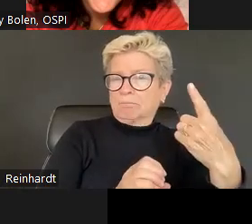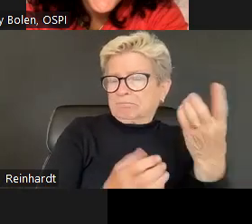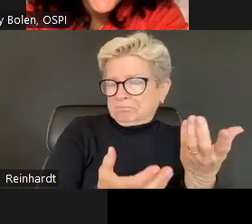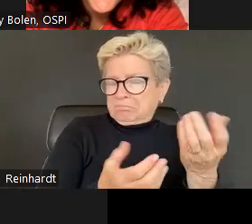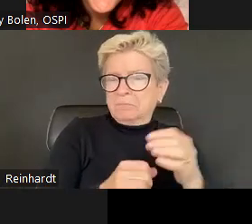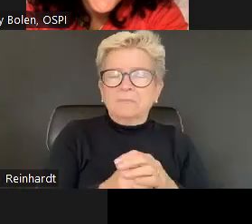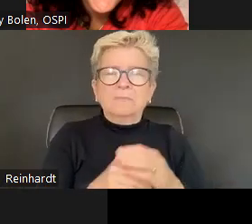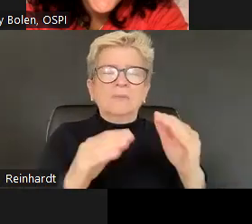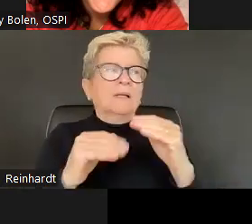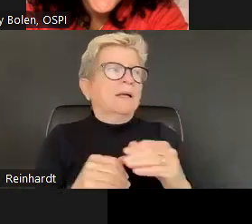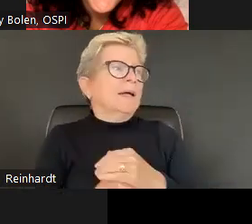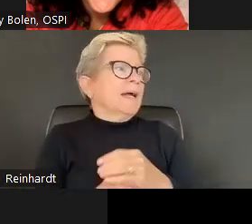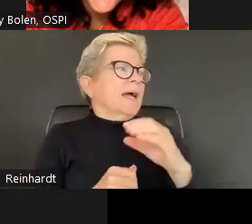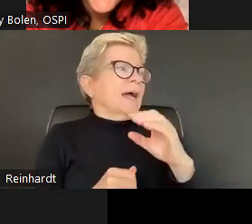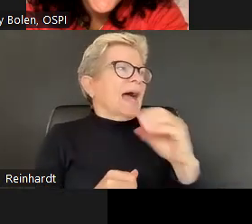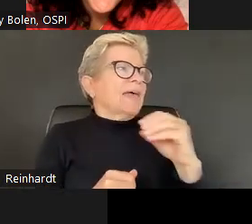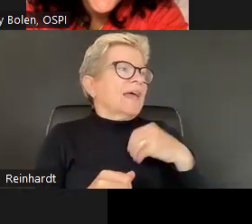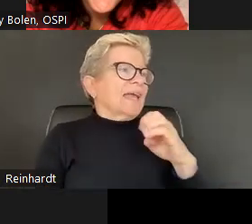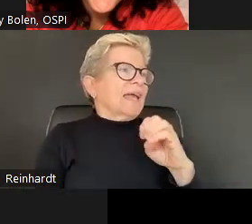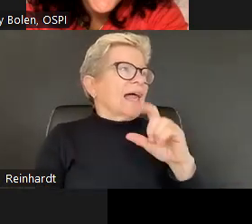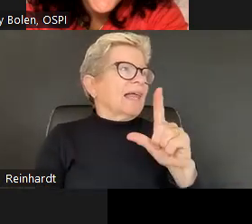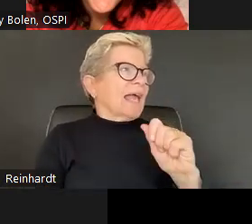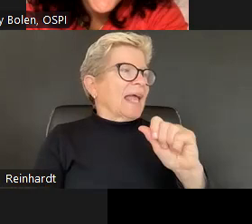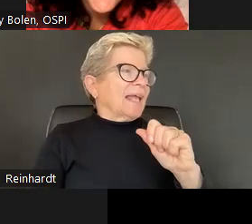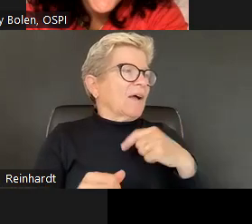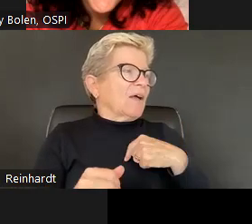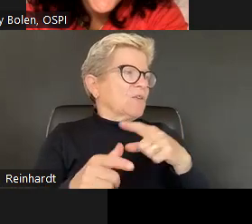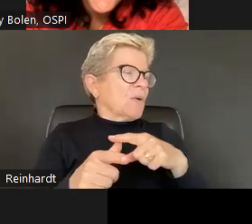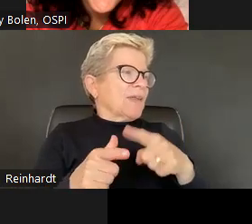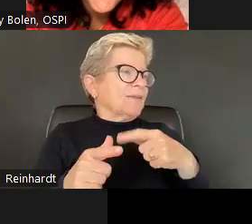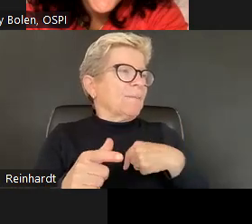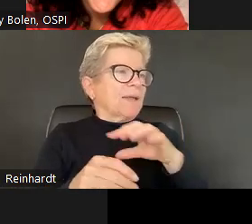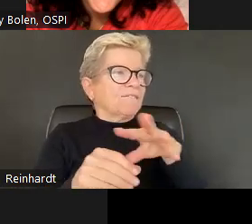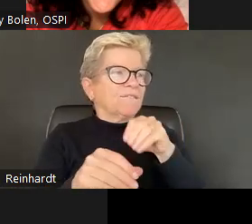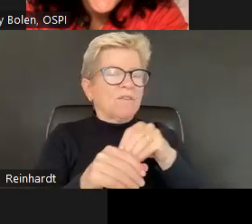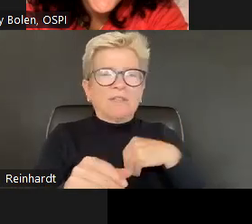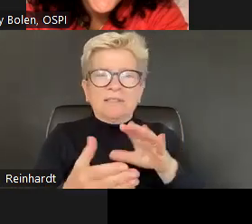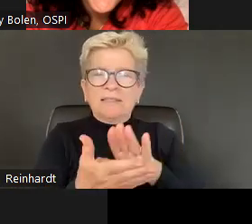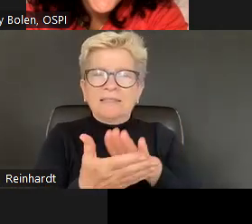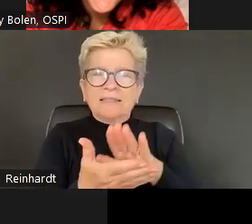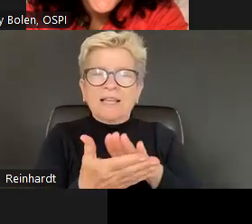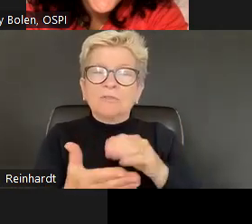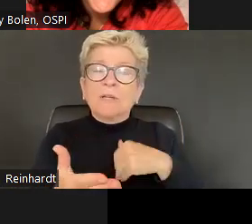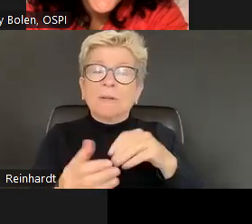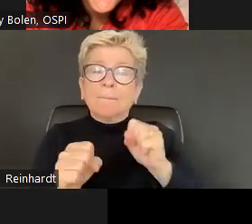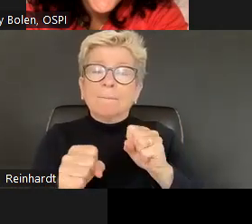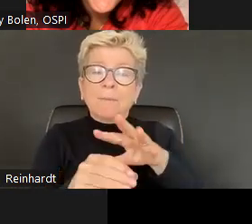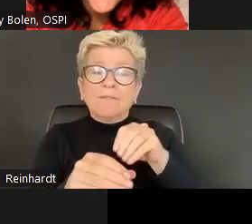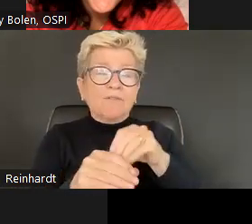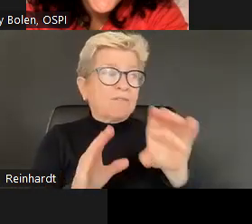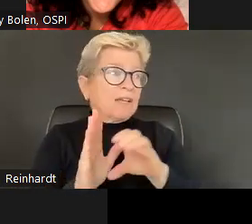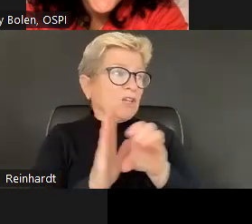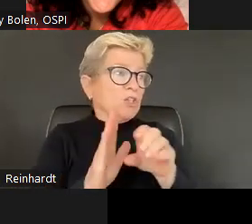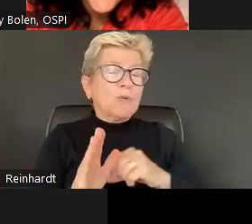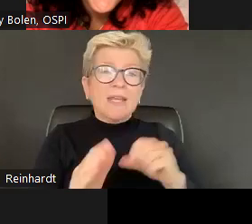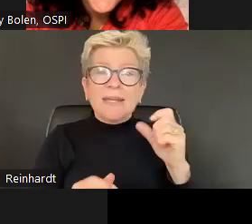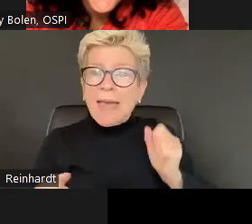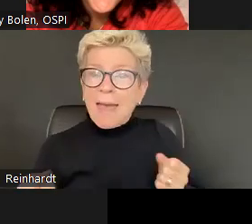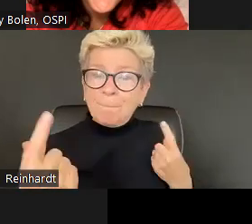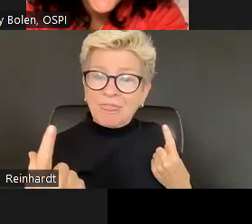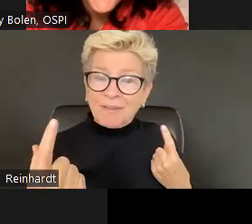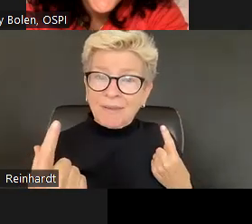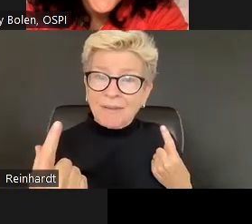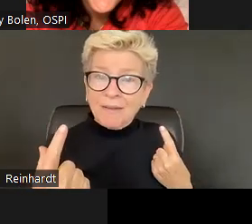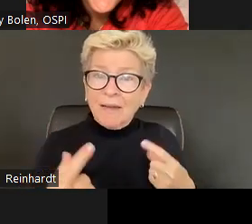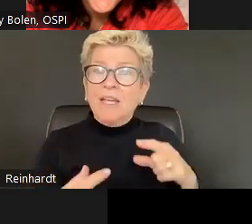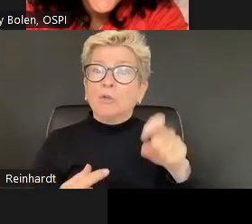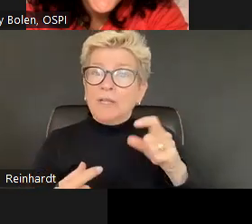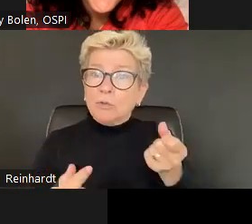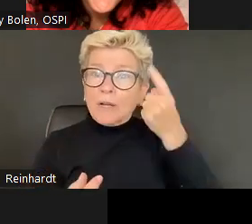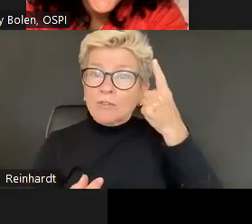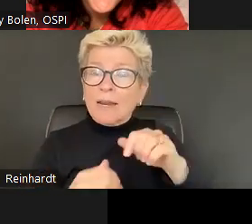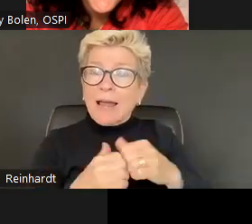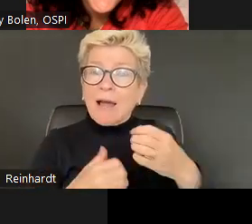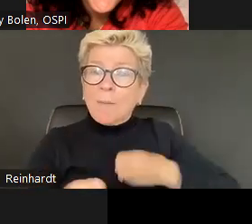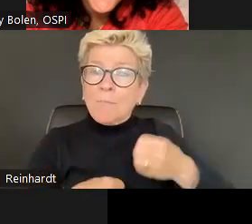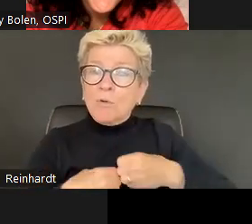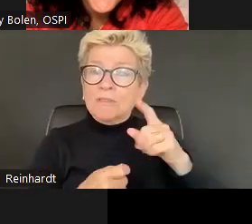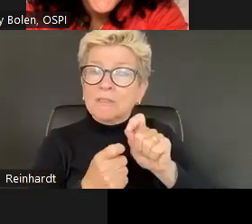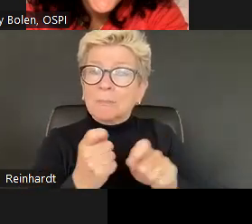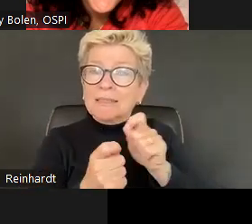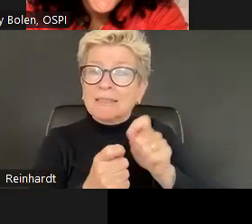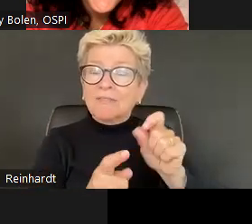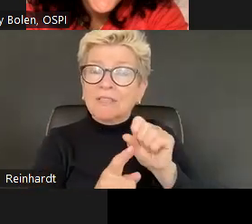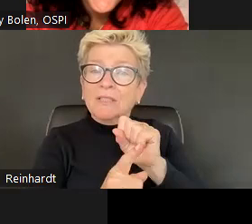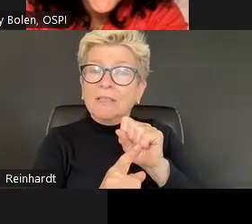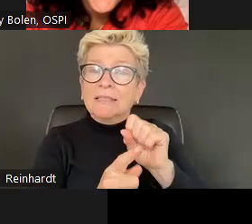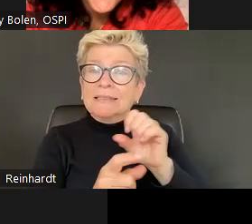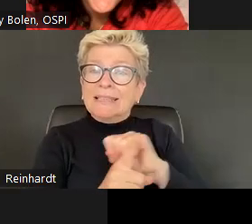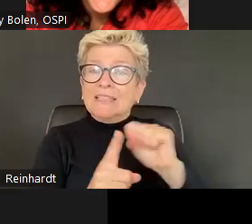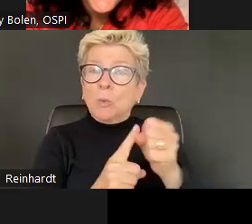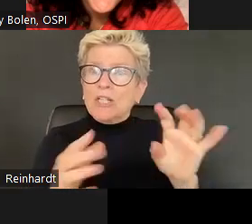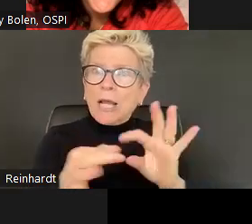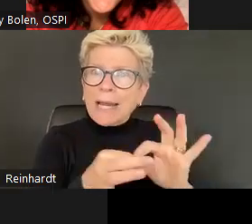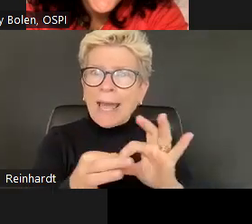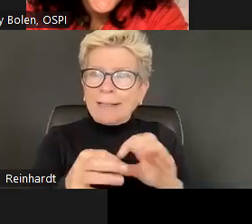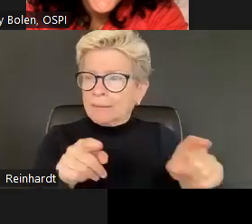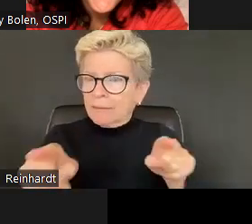You need social emotional skill, perspective, taking. And communication among others, right? But those are some core ones that you have to take.